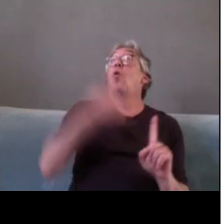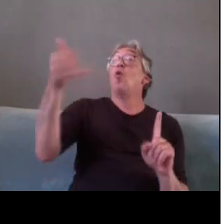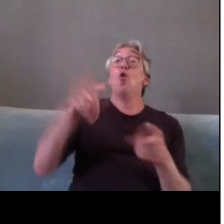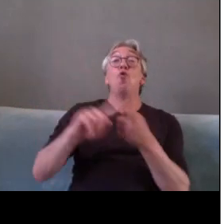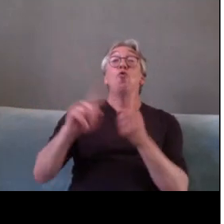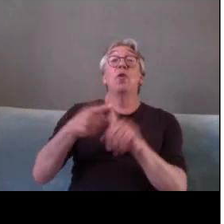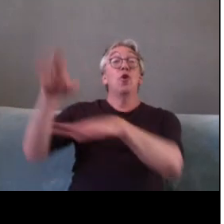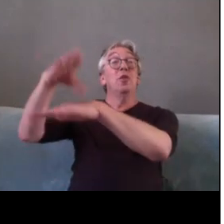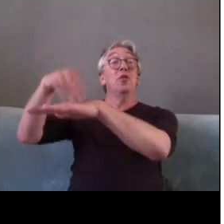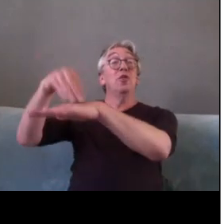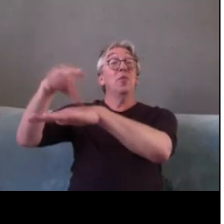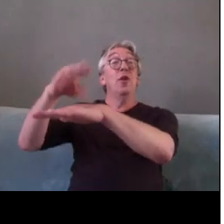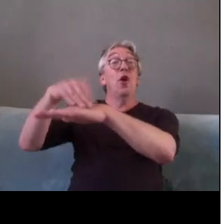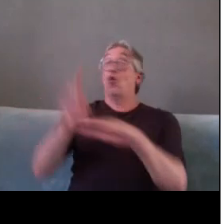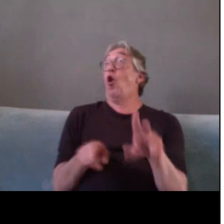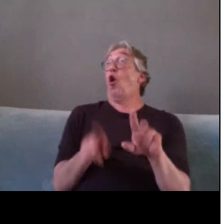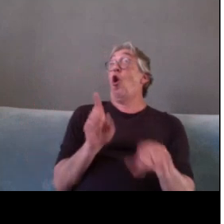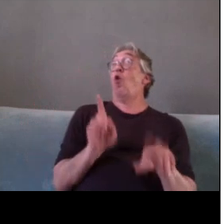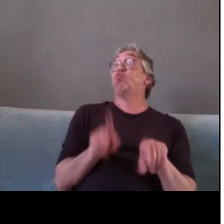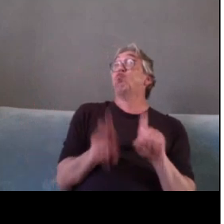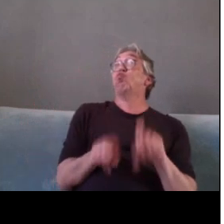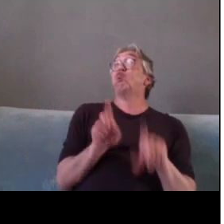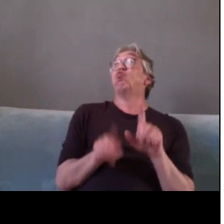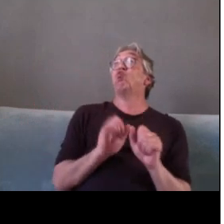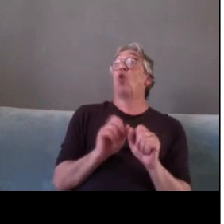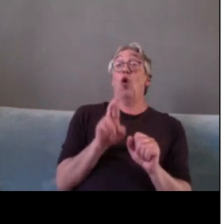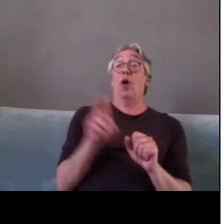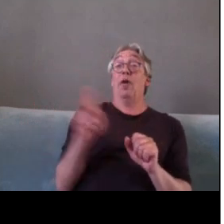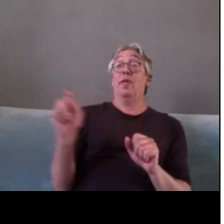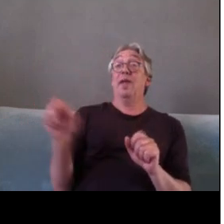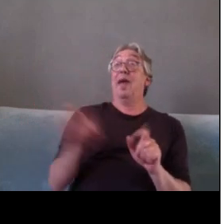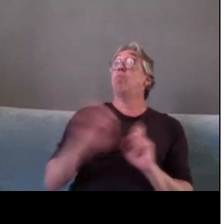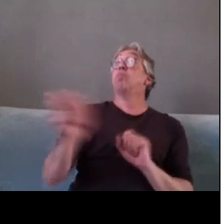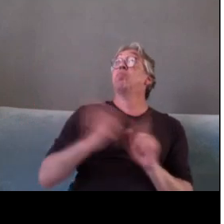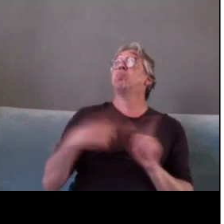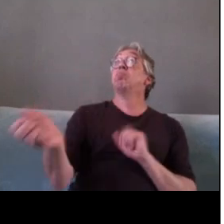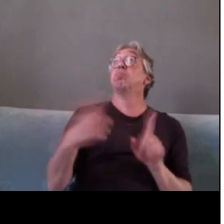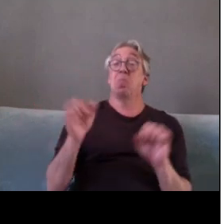So this is the way in which the so-called telephony services,